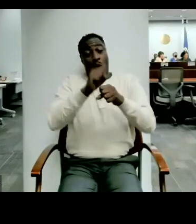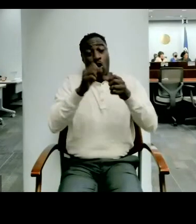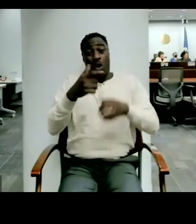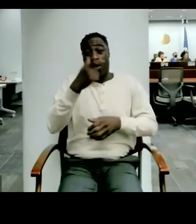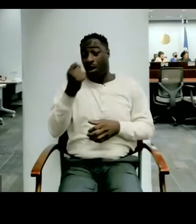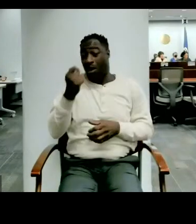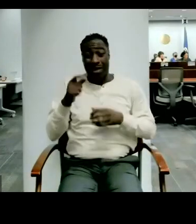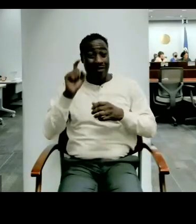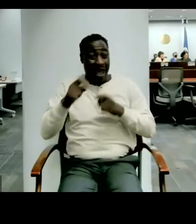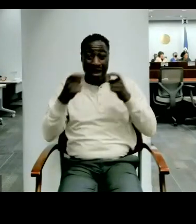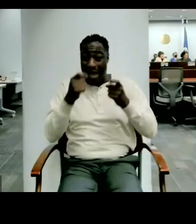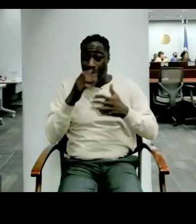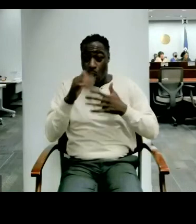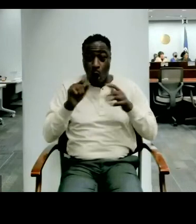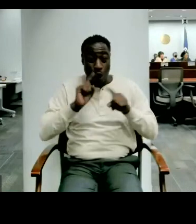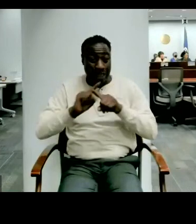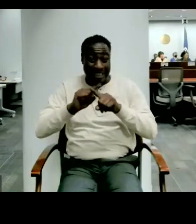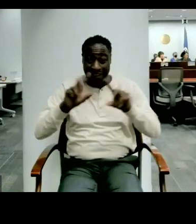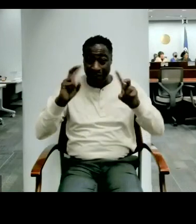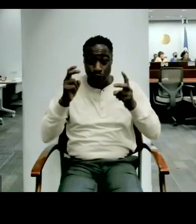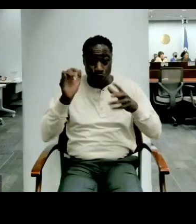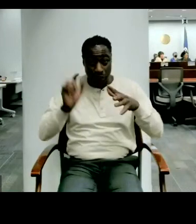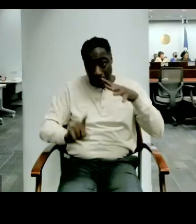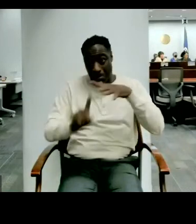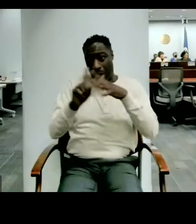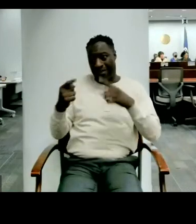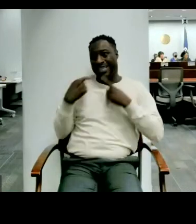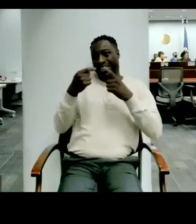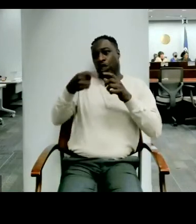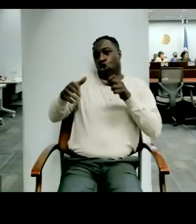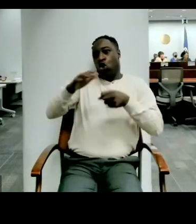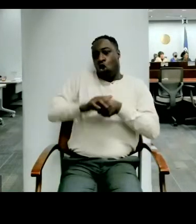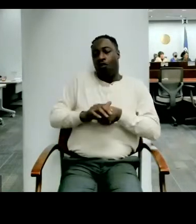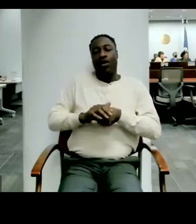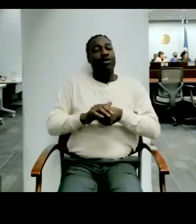all of the issues that arose in terms of getting people safely into the workplace